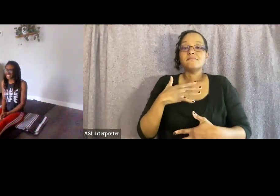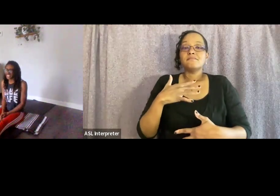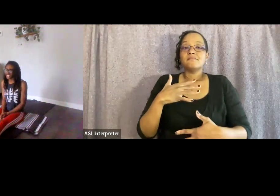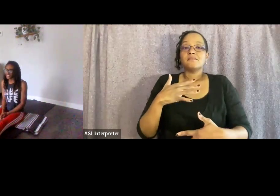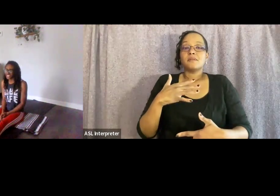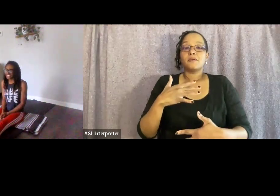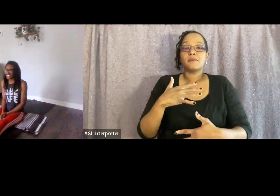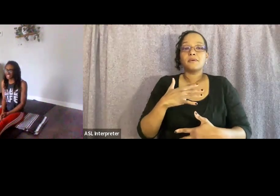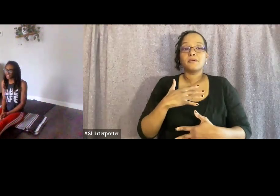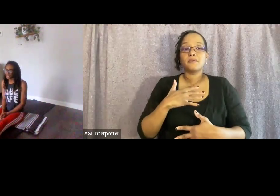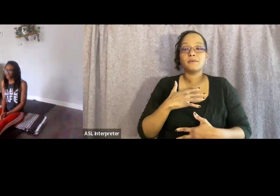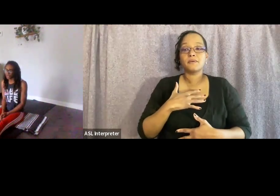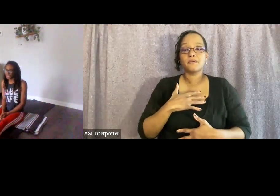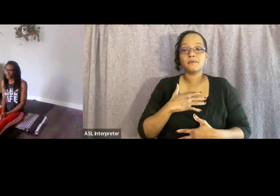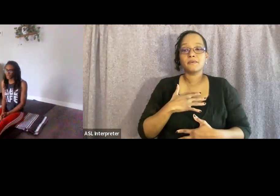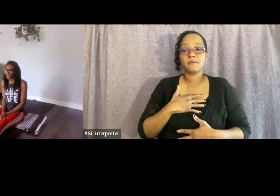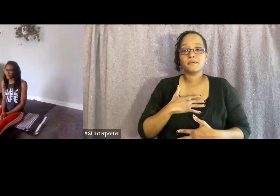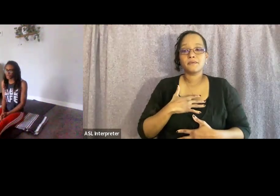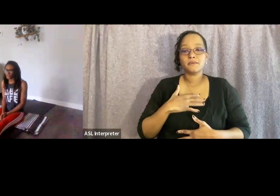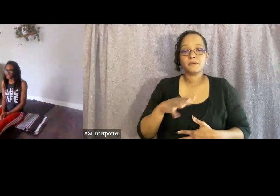And as you inhale, you can breathe in through your nose.